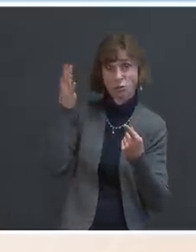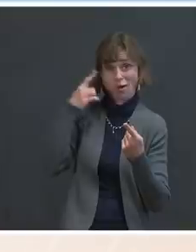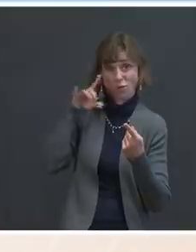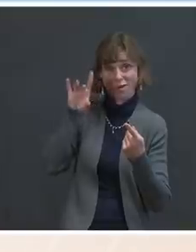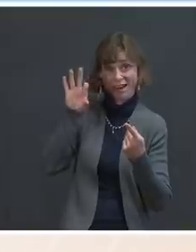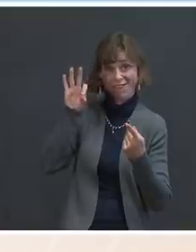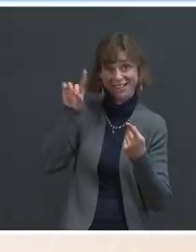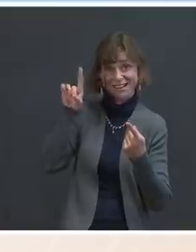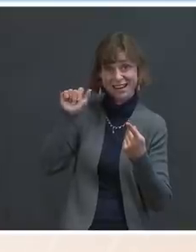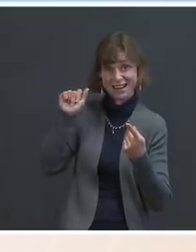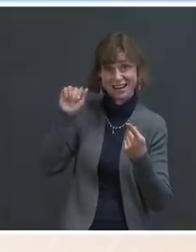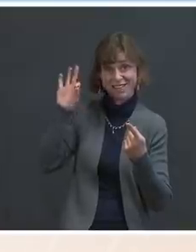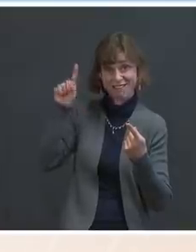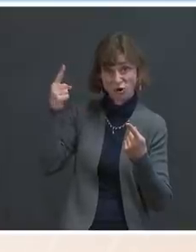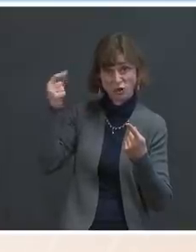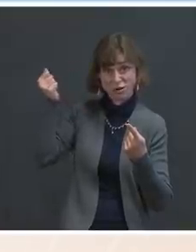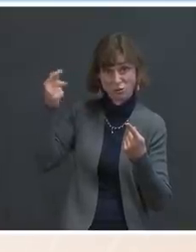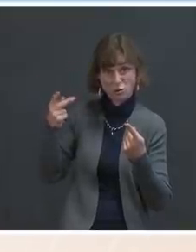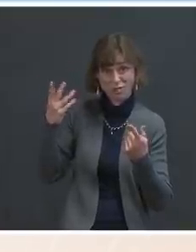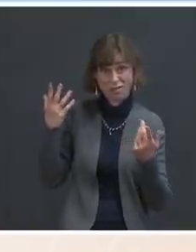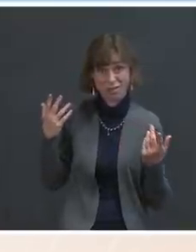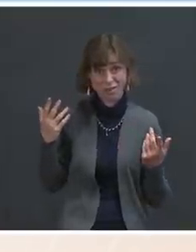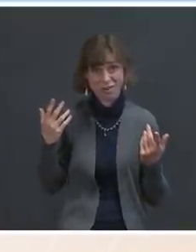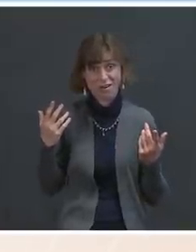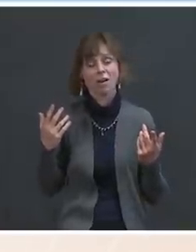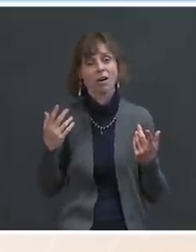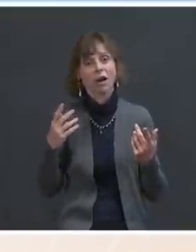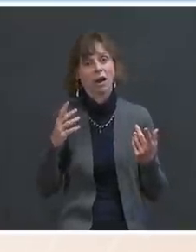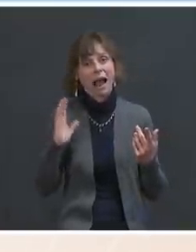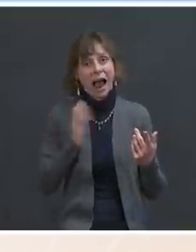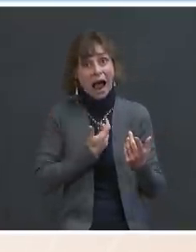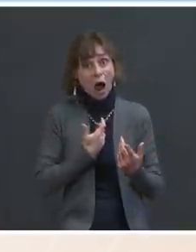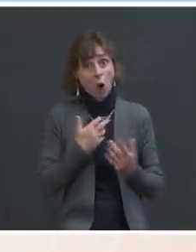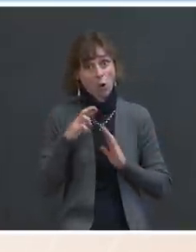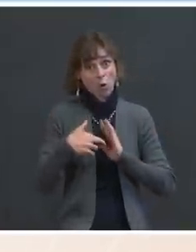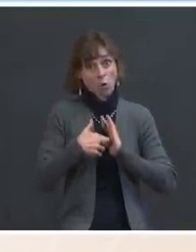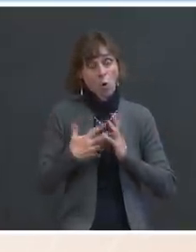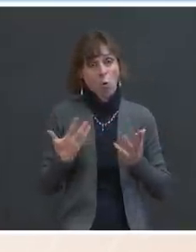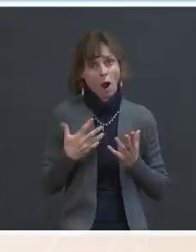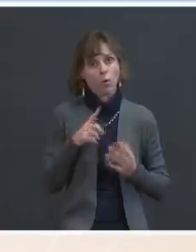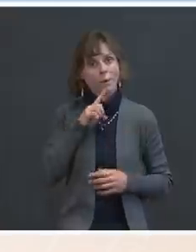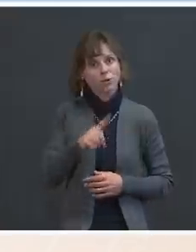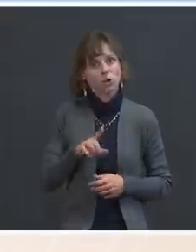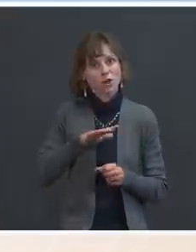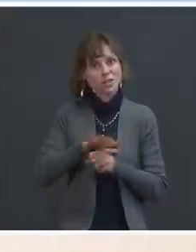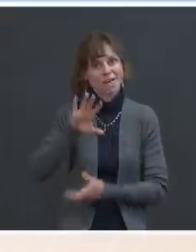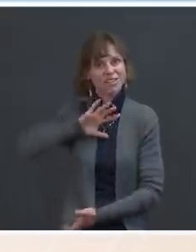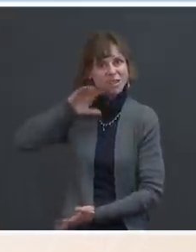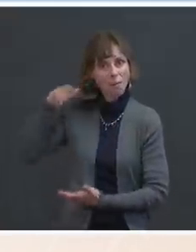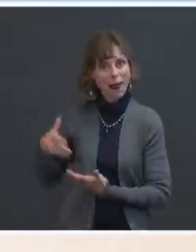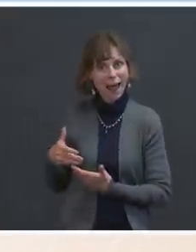But our role is ensuring there's enough supply and that there is enough distribution. We've made a great deal of progress on that.